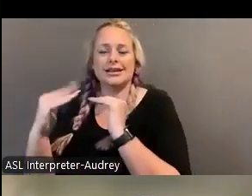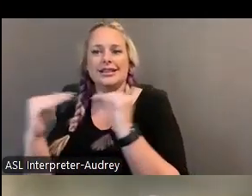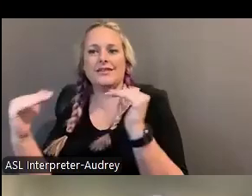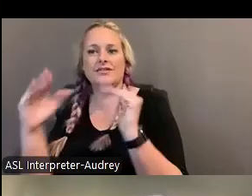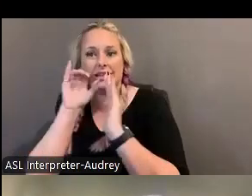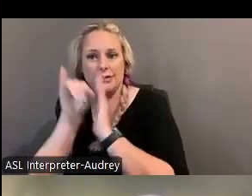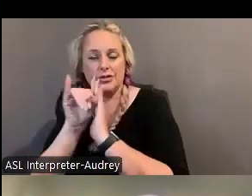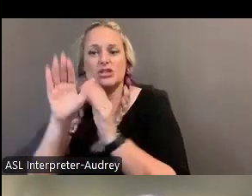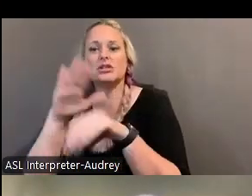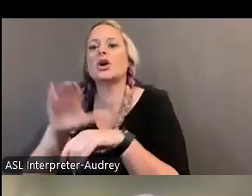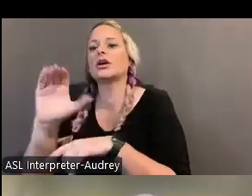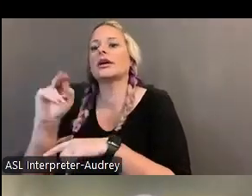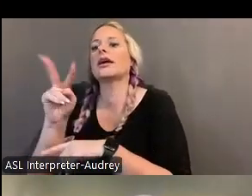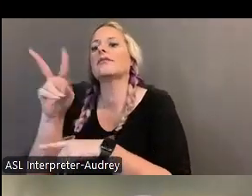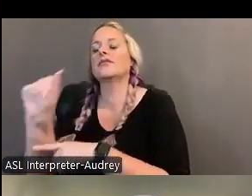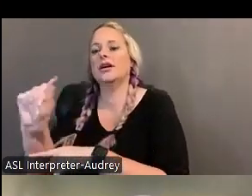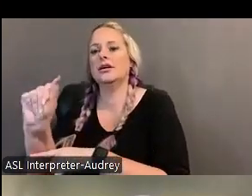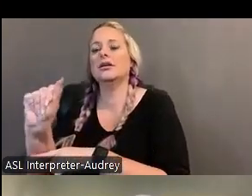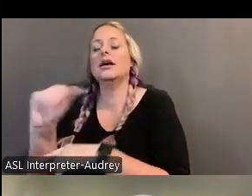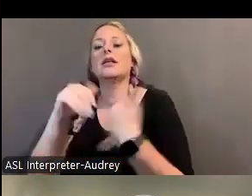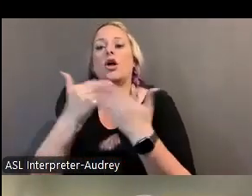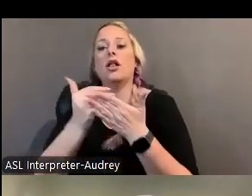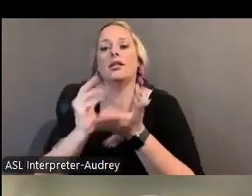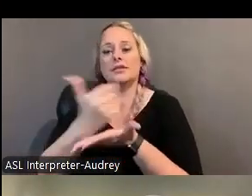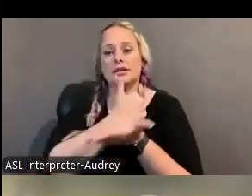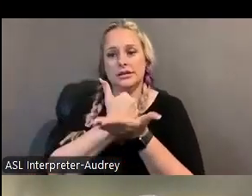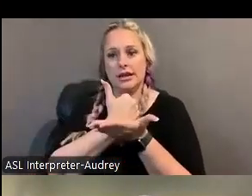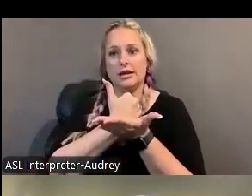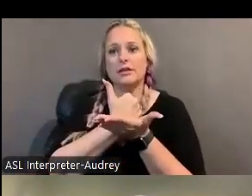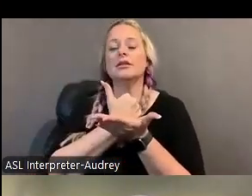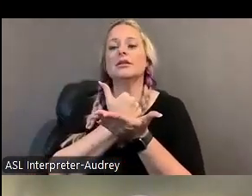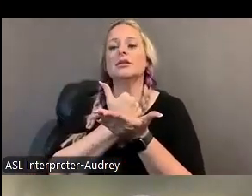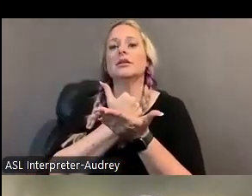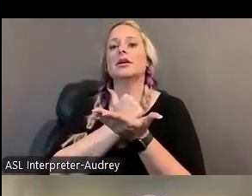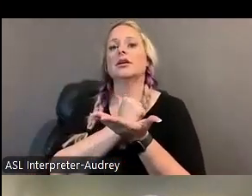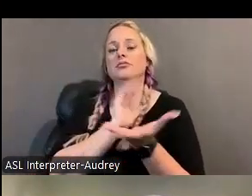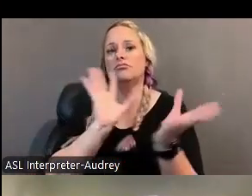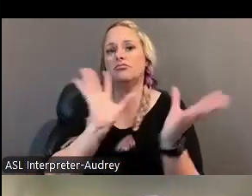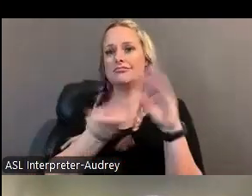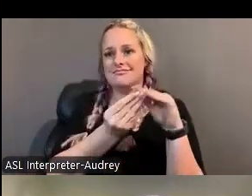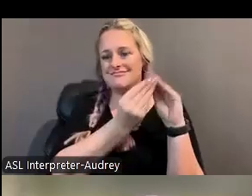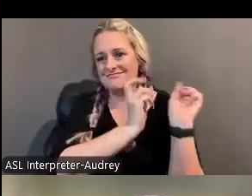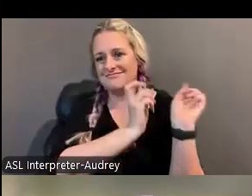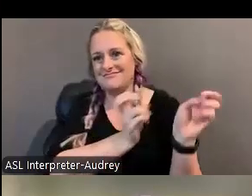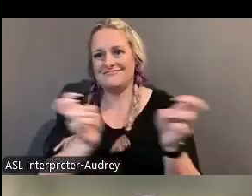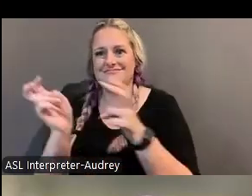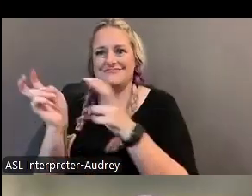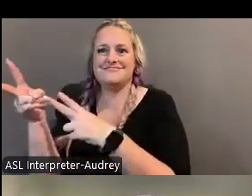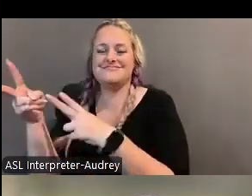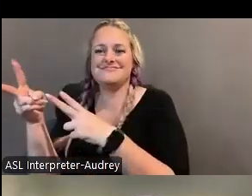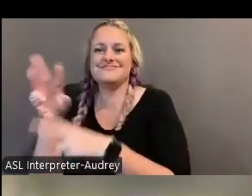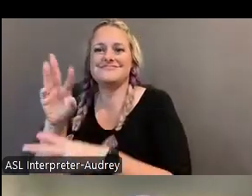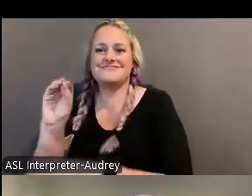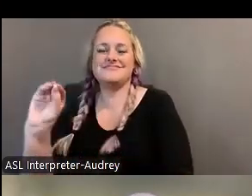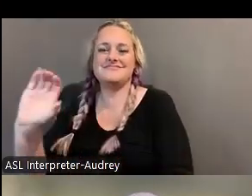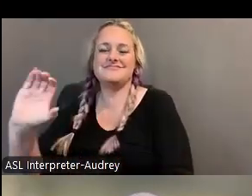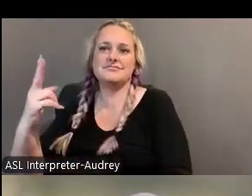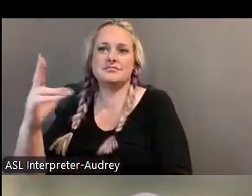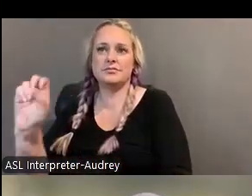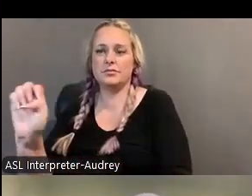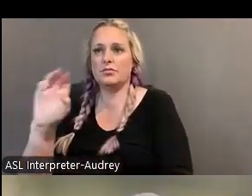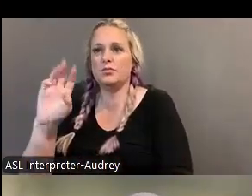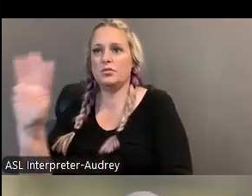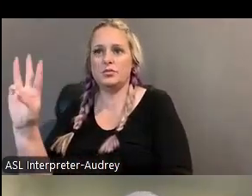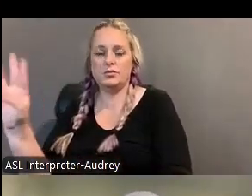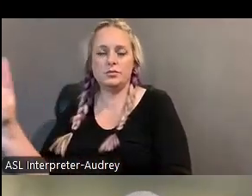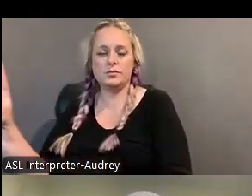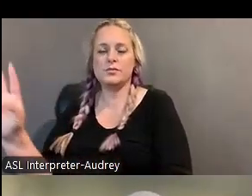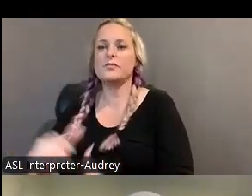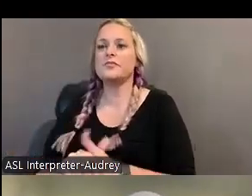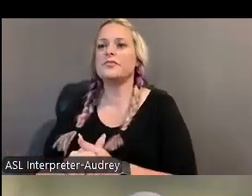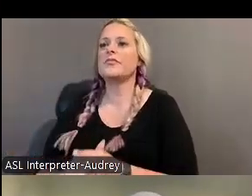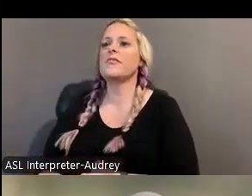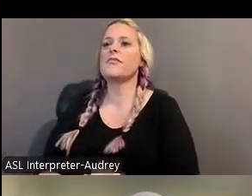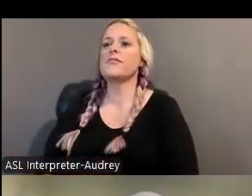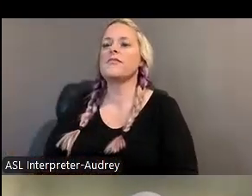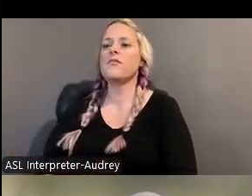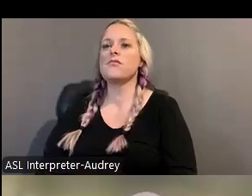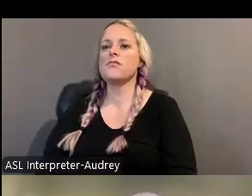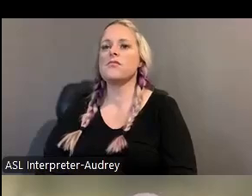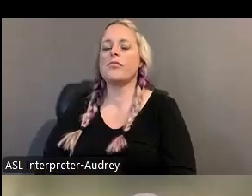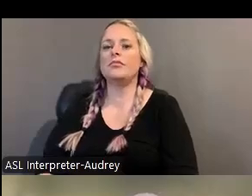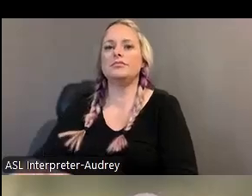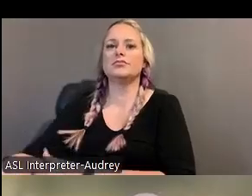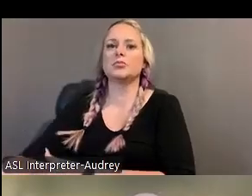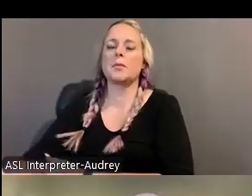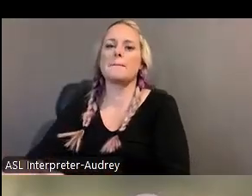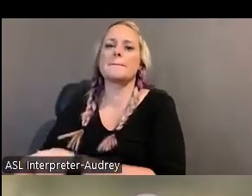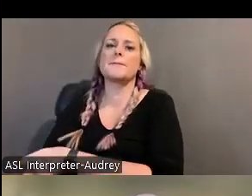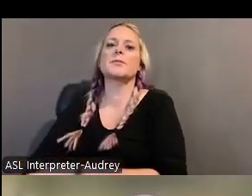the data that we collected and completed from the summary data into this website. Next slide.